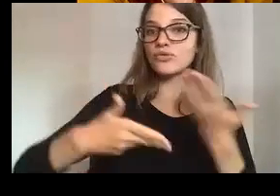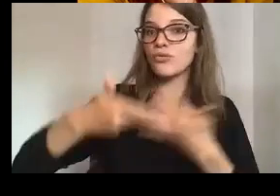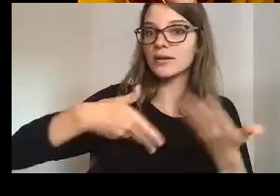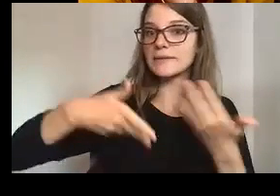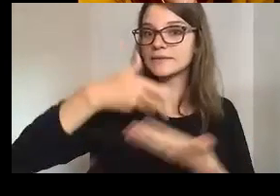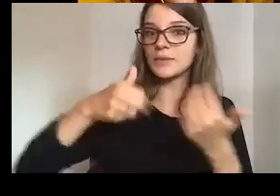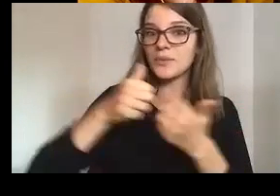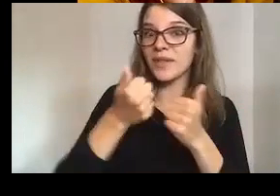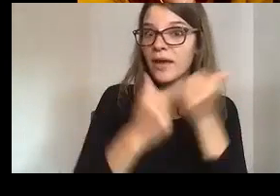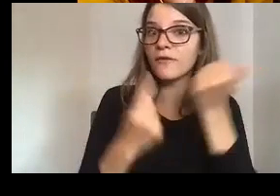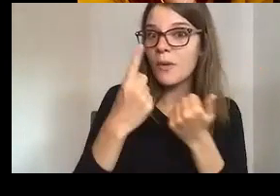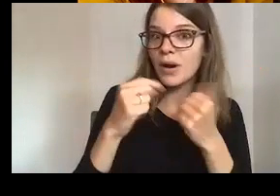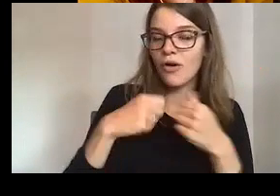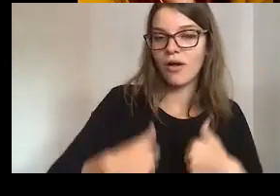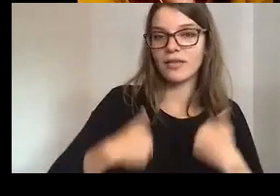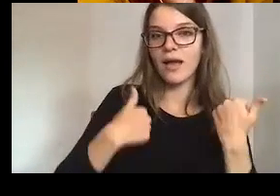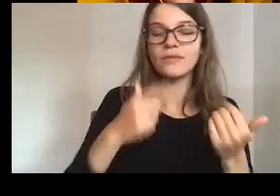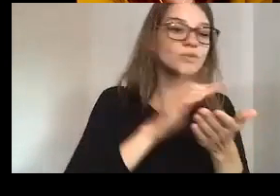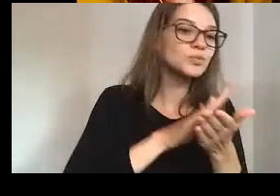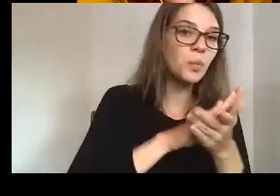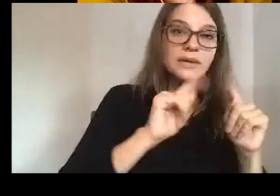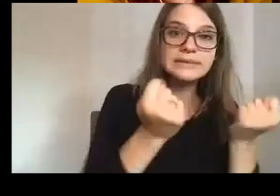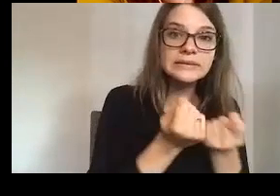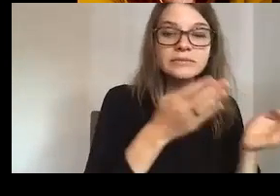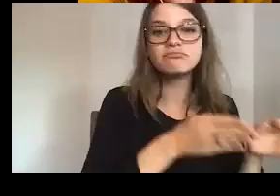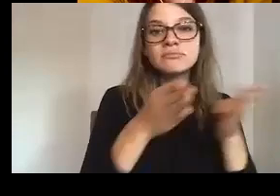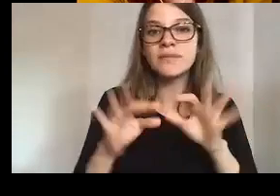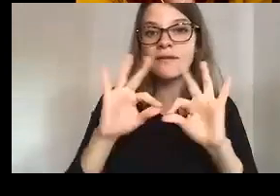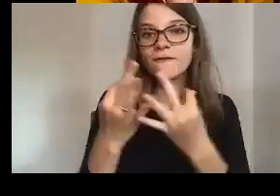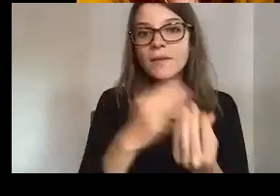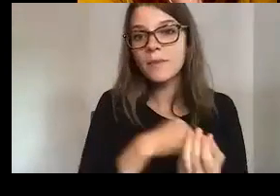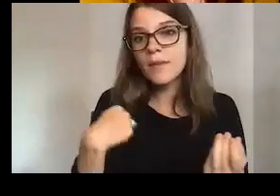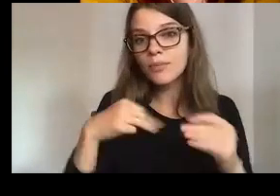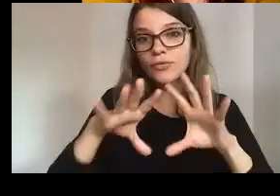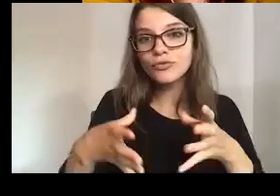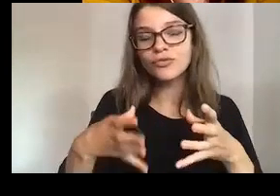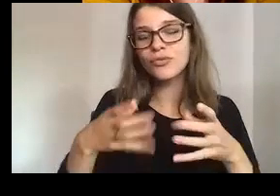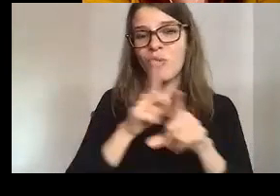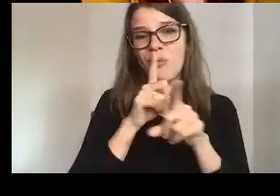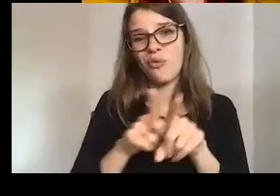everyone in our lives from our school teams to our family members and also to with our health care